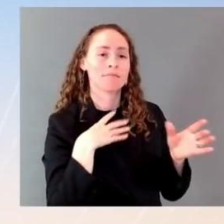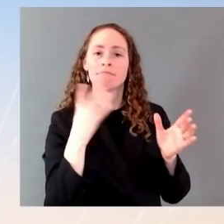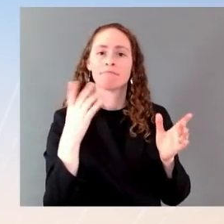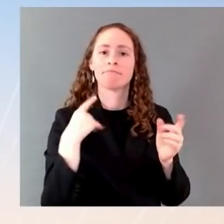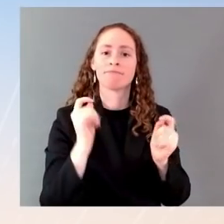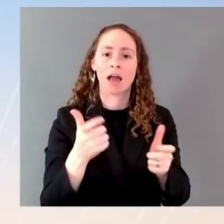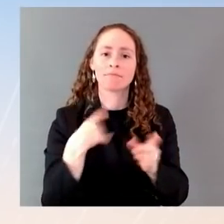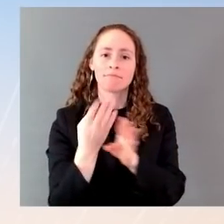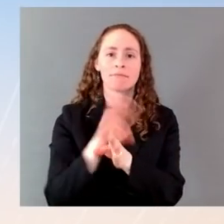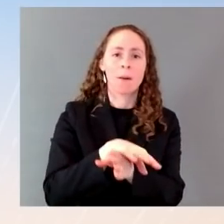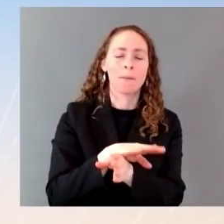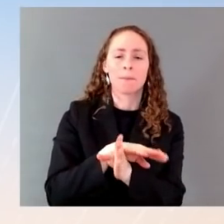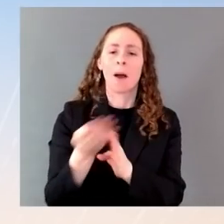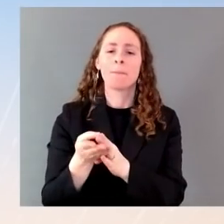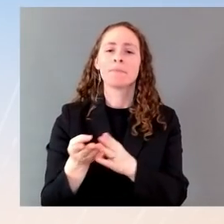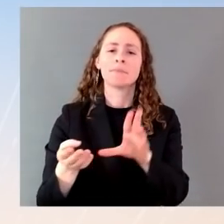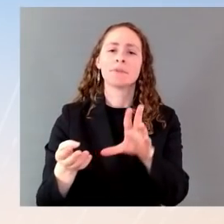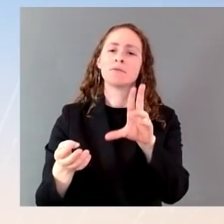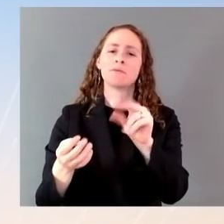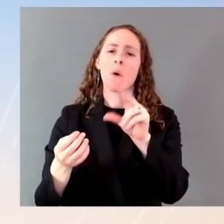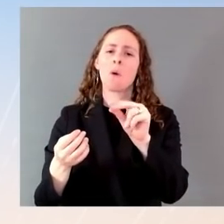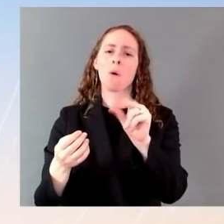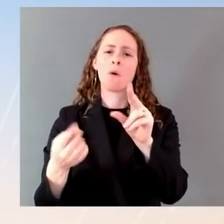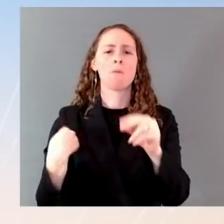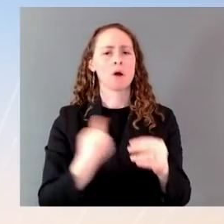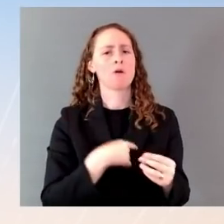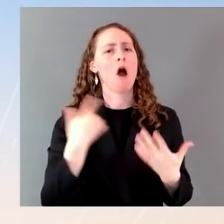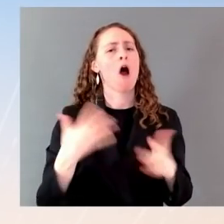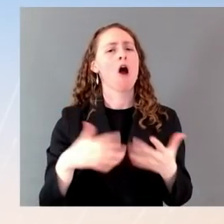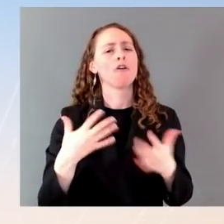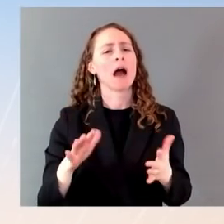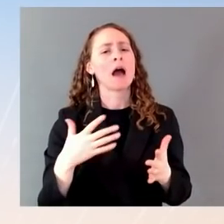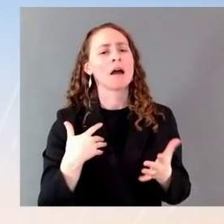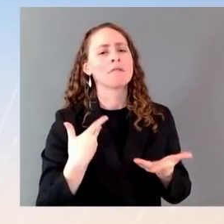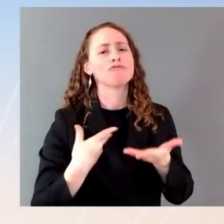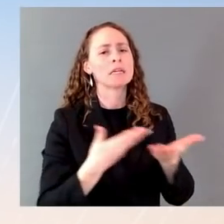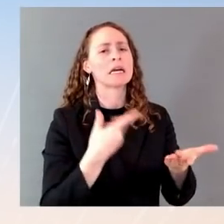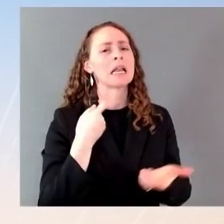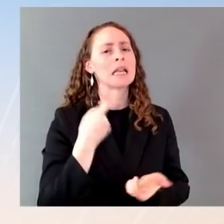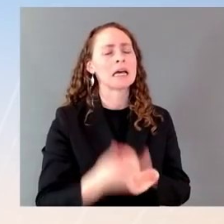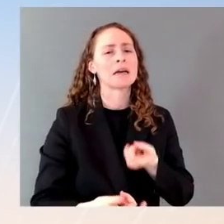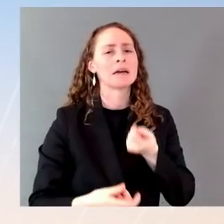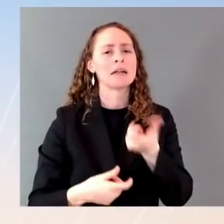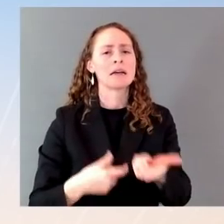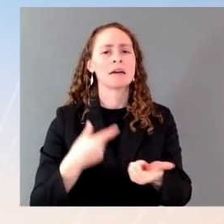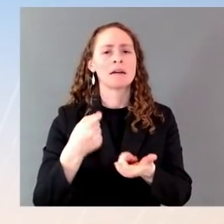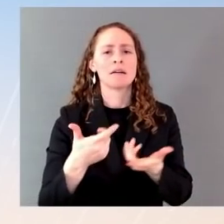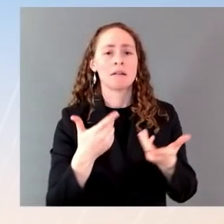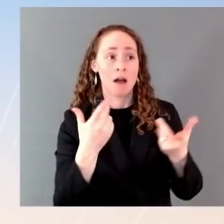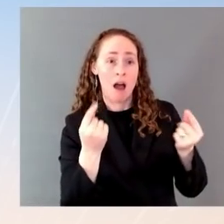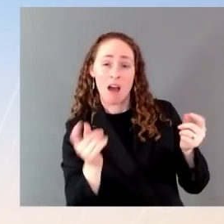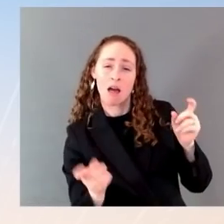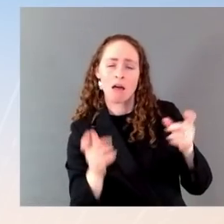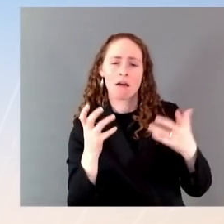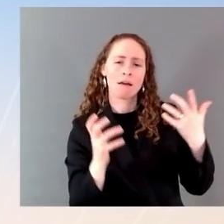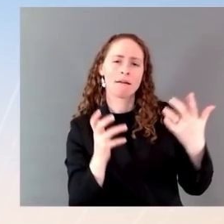You have said that the administration will take action if Russia does escalate militarily.